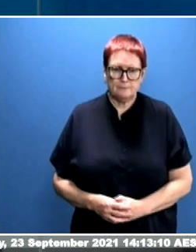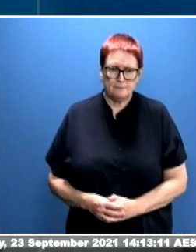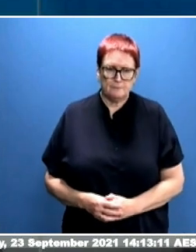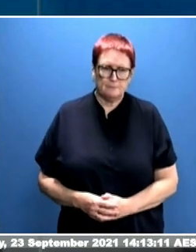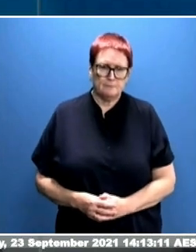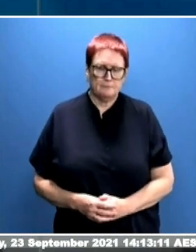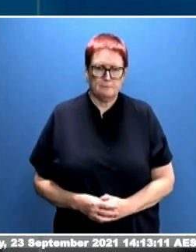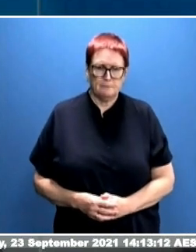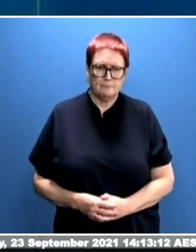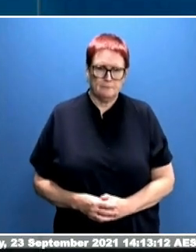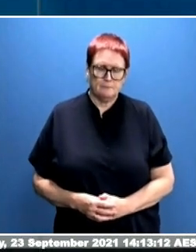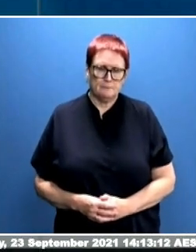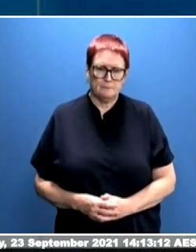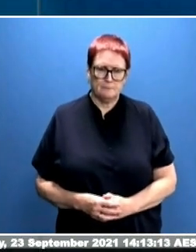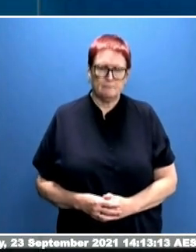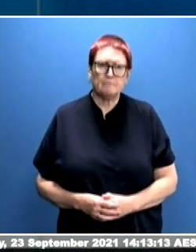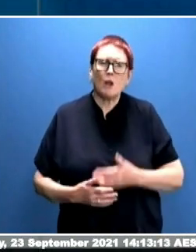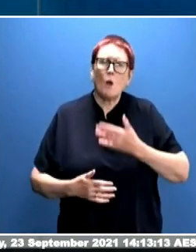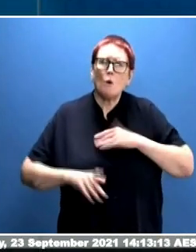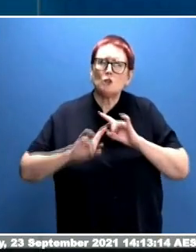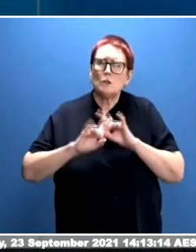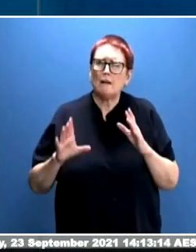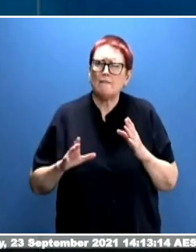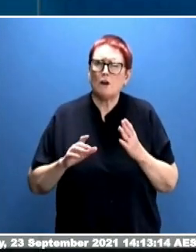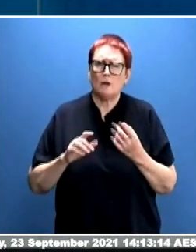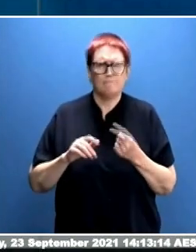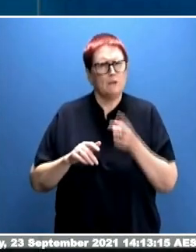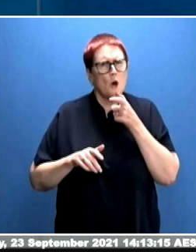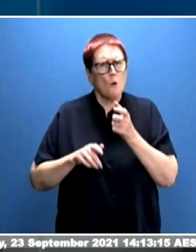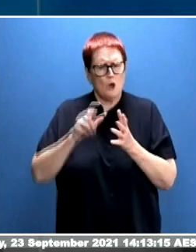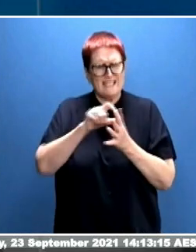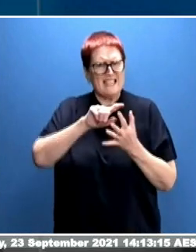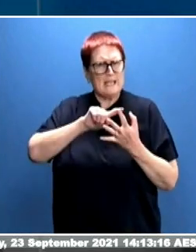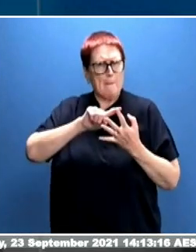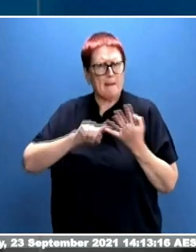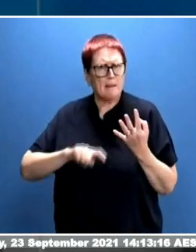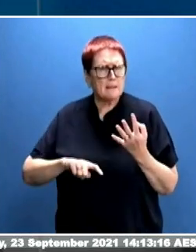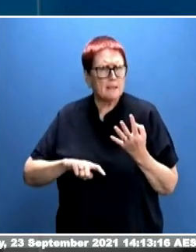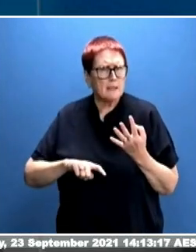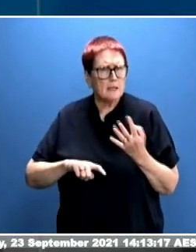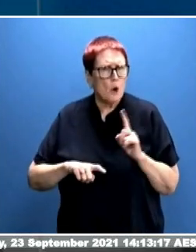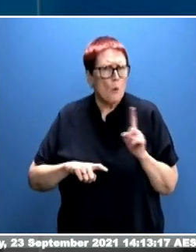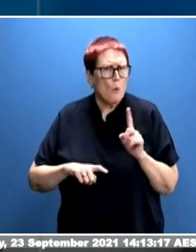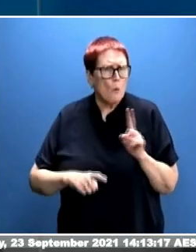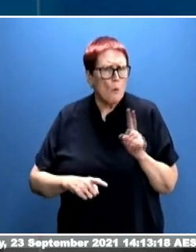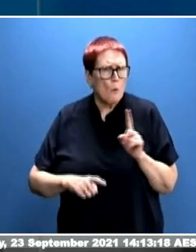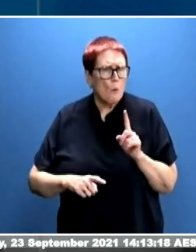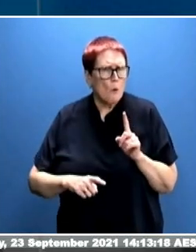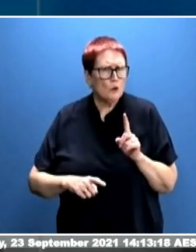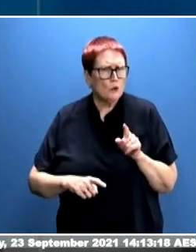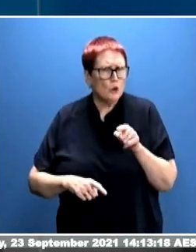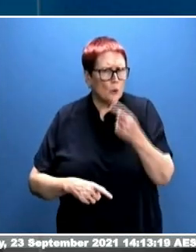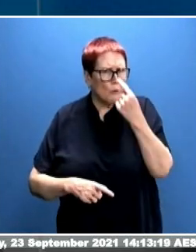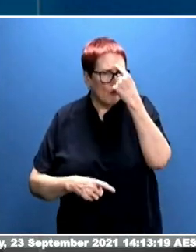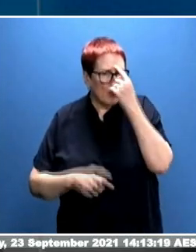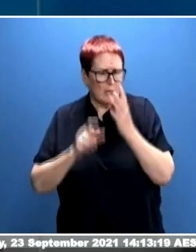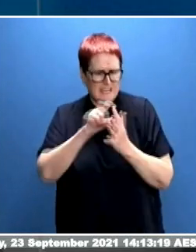what is in terms of disability, what is the definition or understanding about